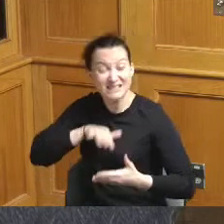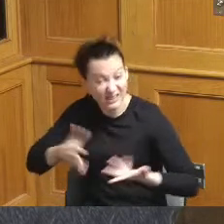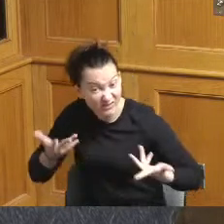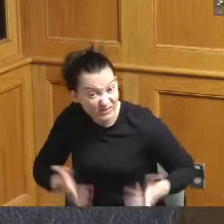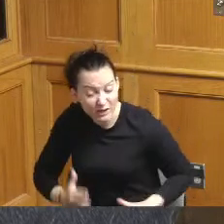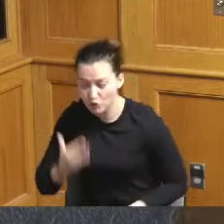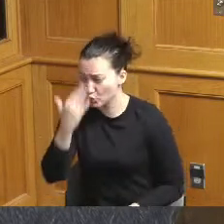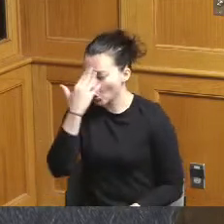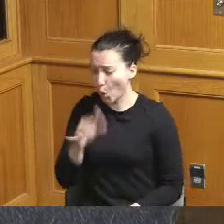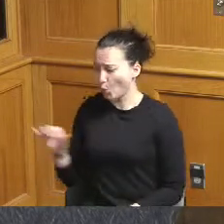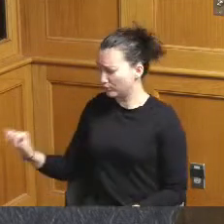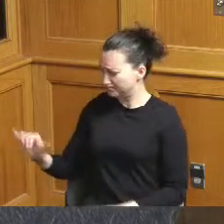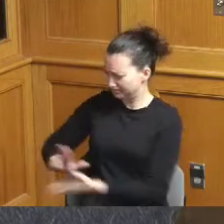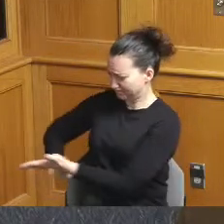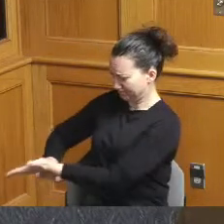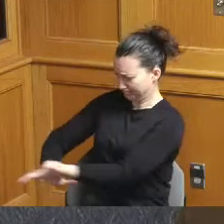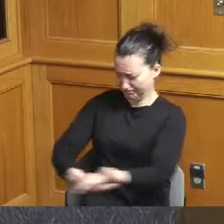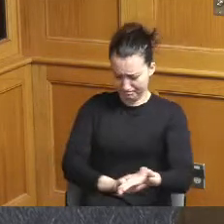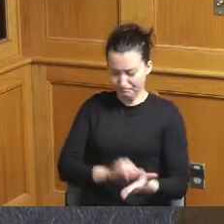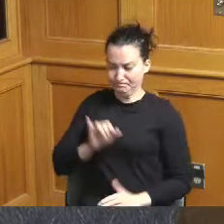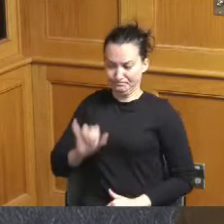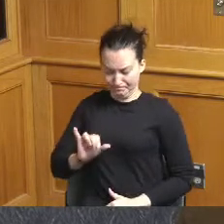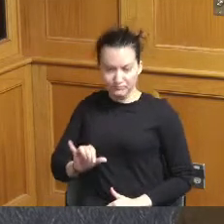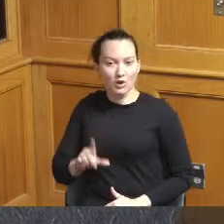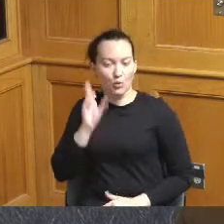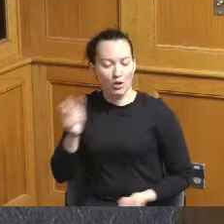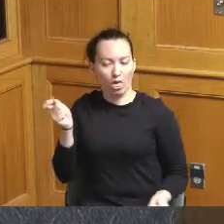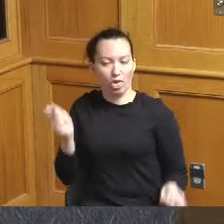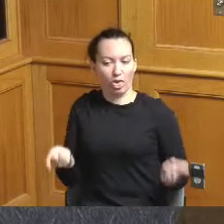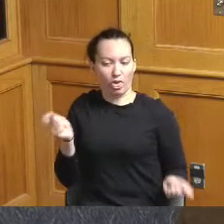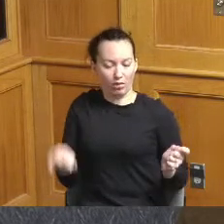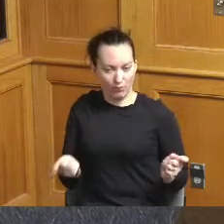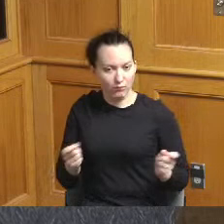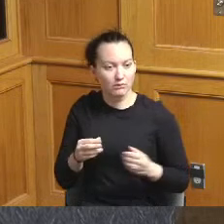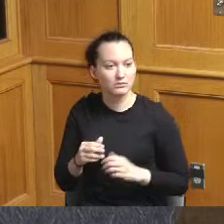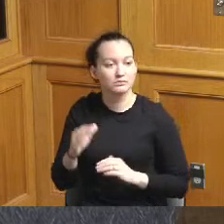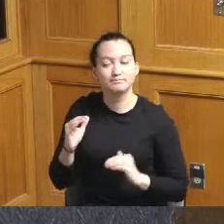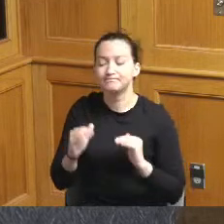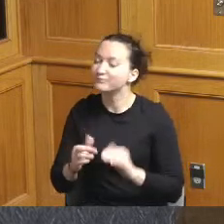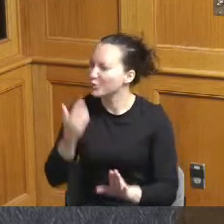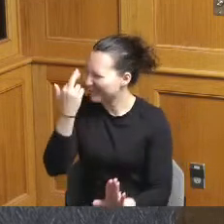where your employees lie and you're going to make some adjustments related to that within reason but